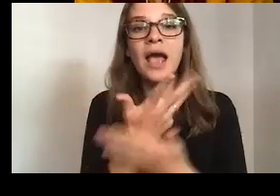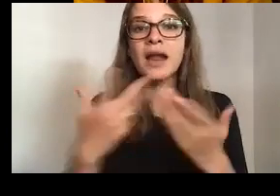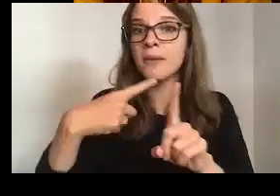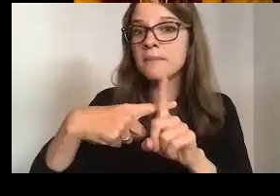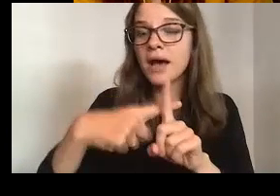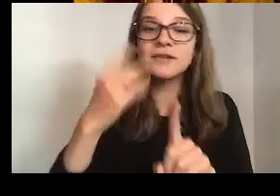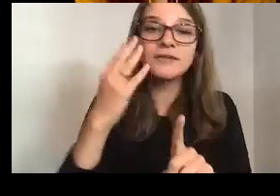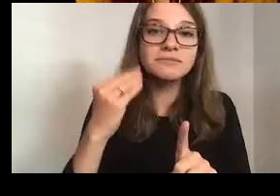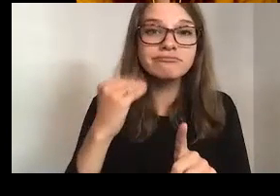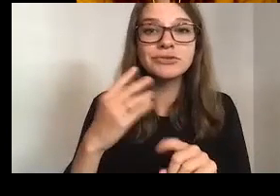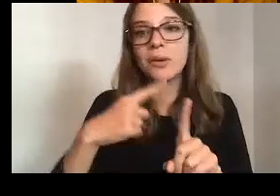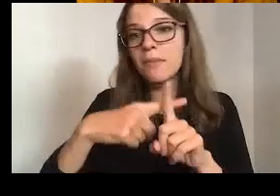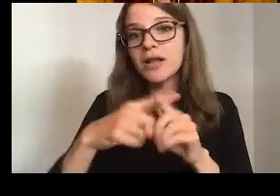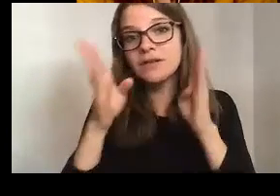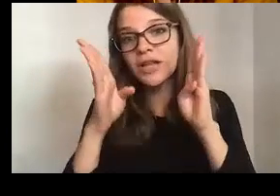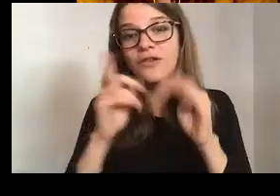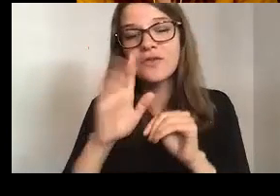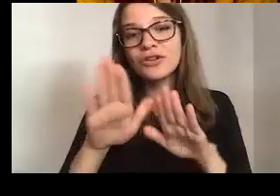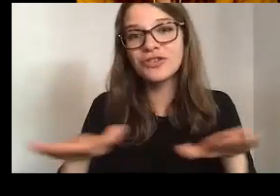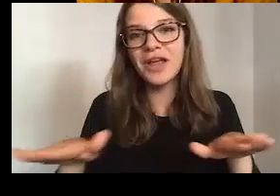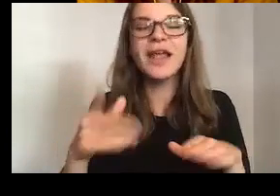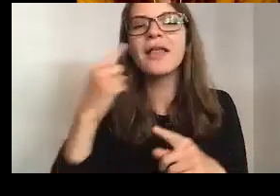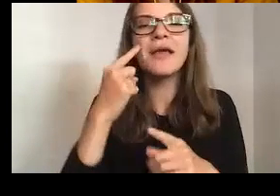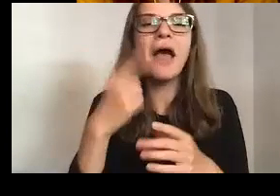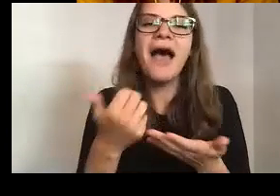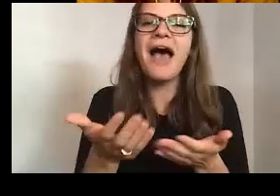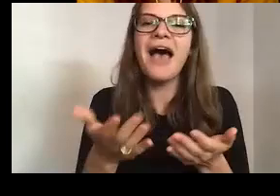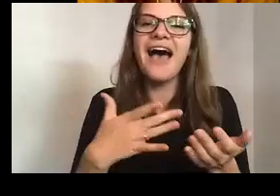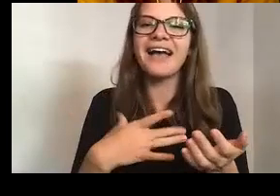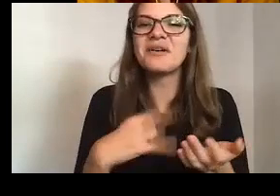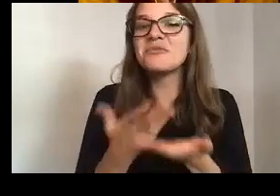you can provide to your child and I like to see think about this as really responding positively